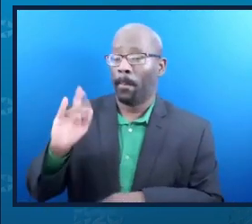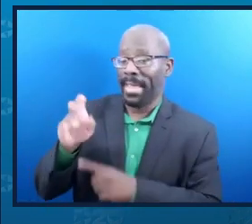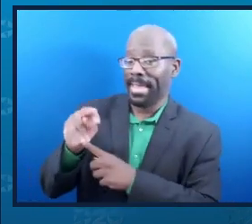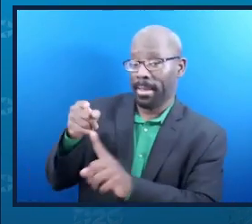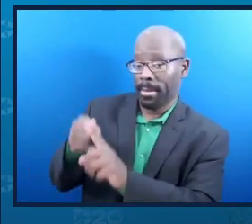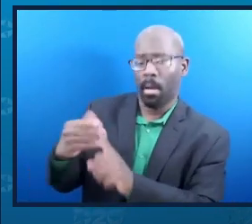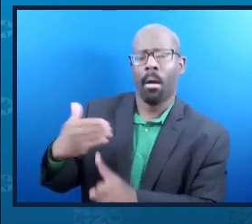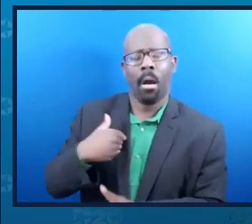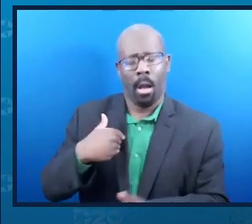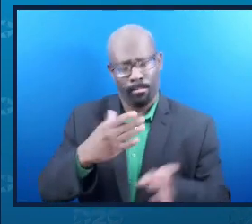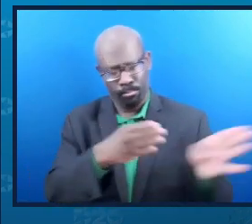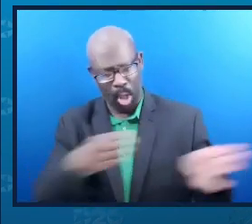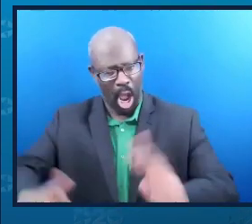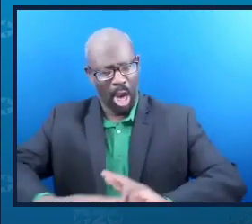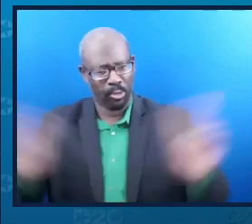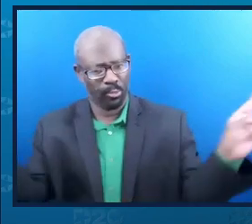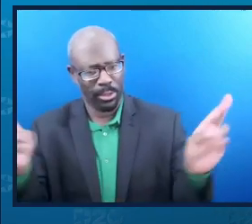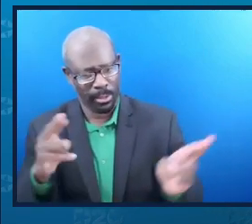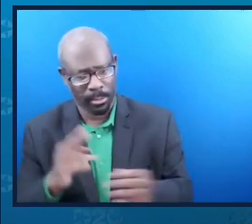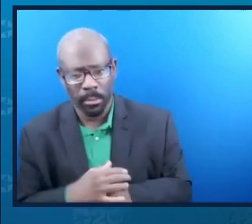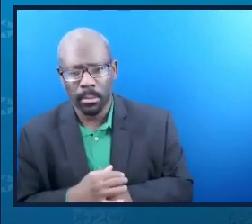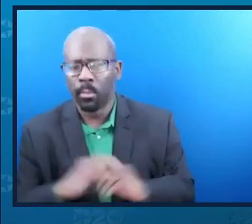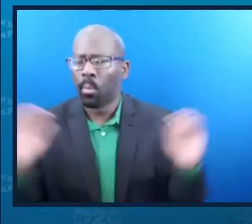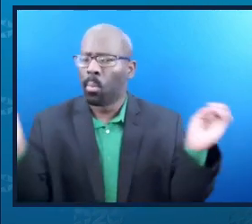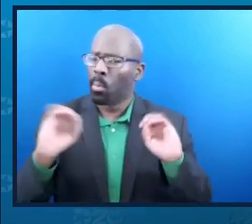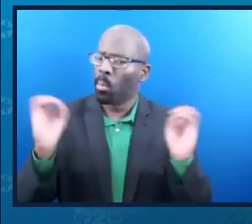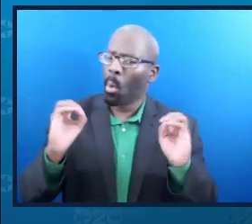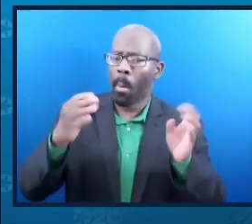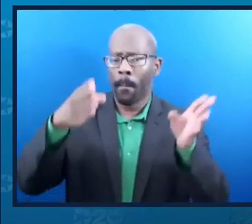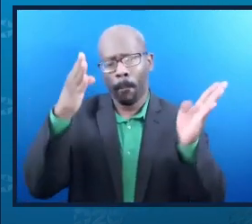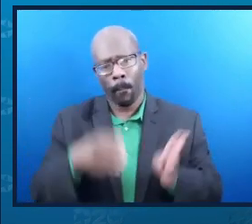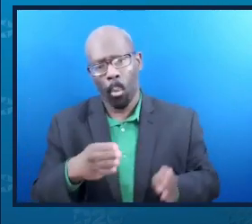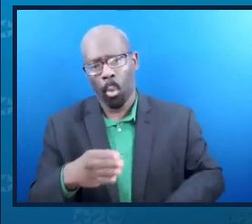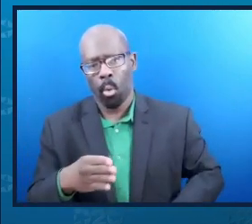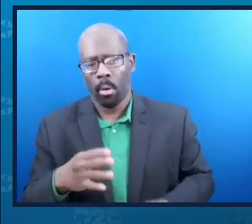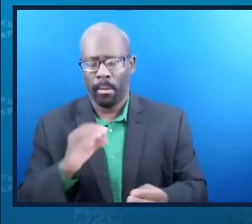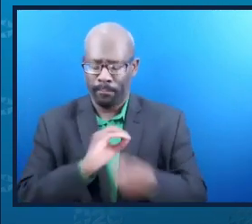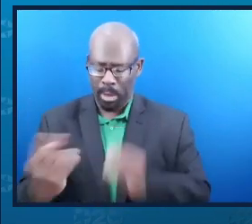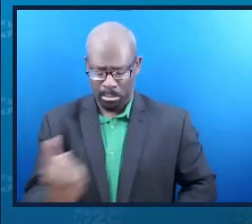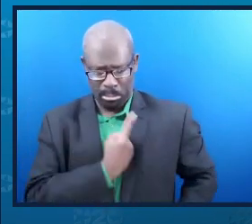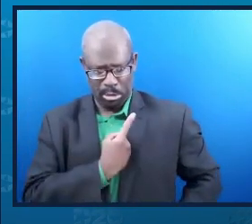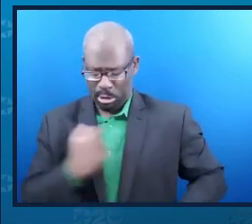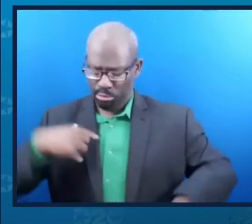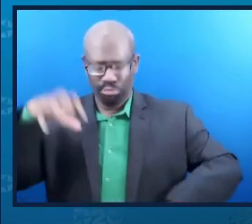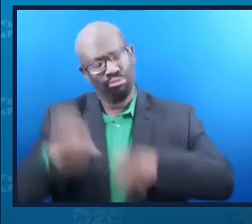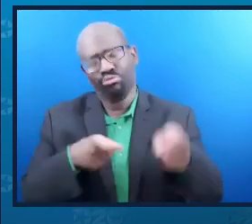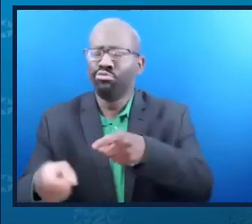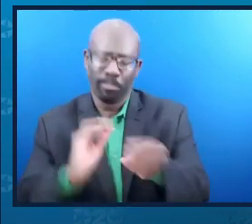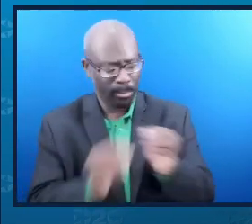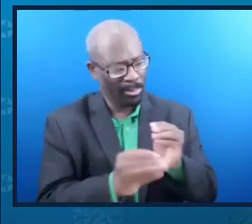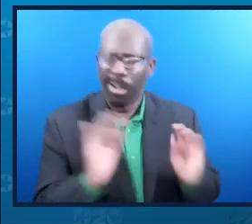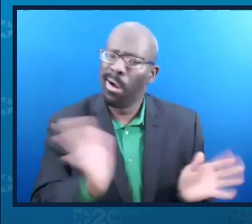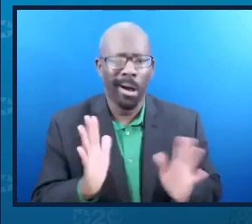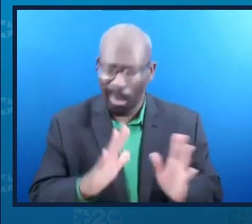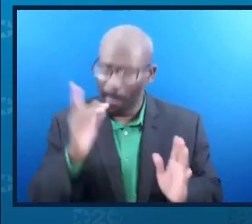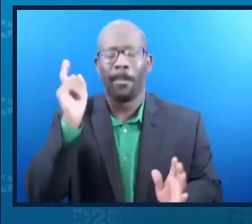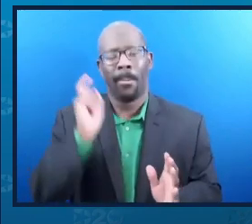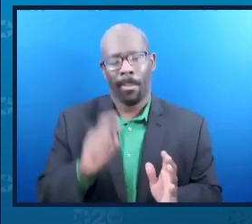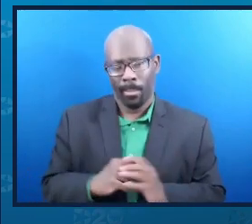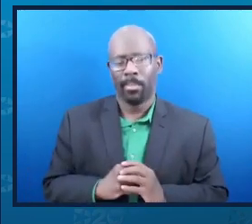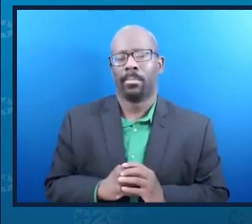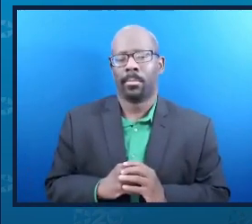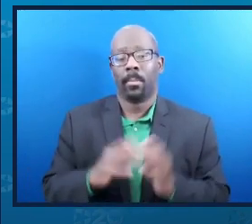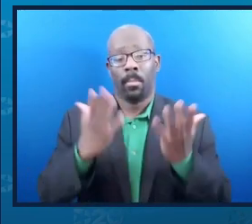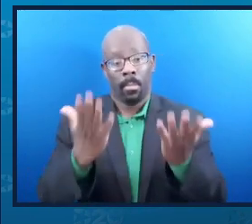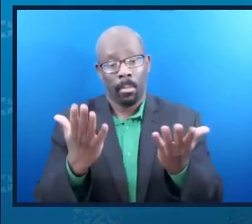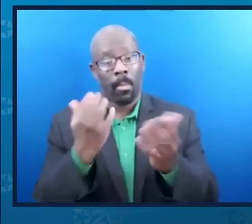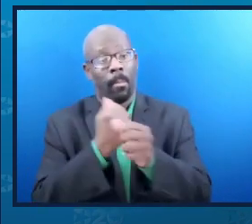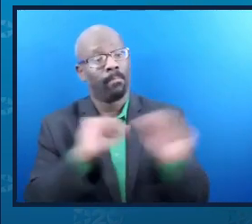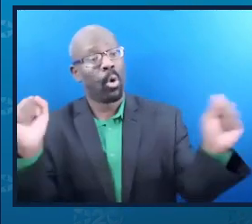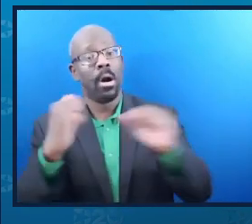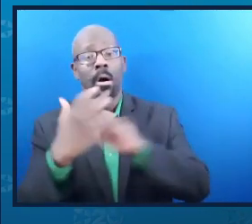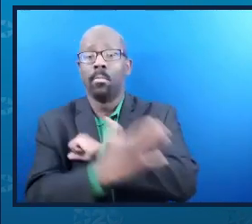NO SINGLE AMERICAN CAN FIX THIS